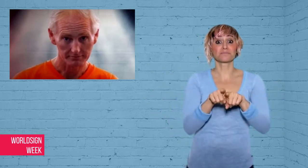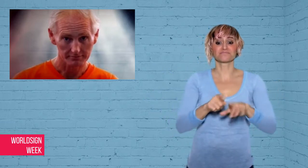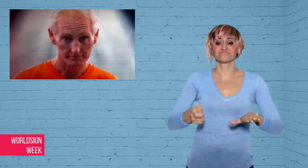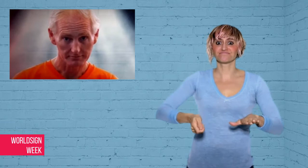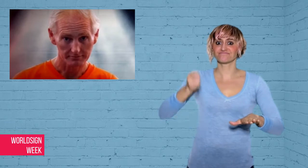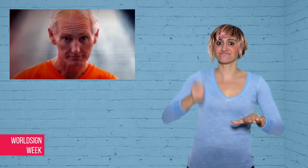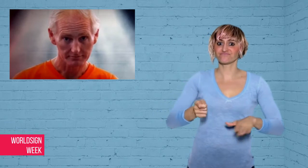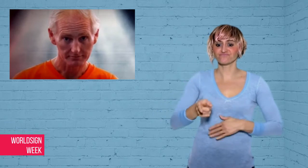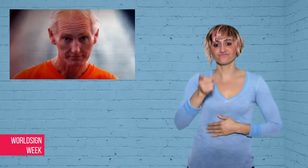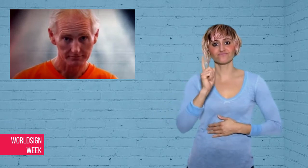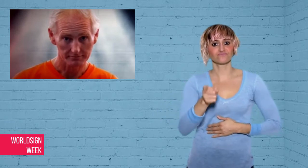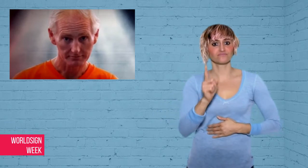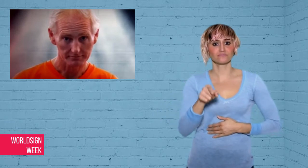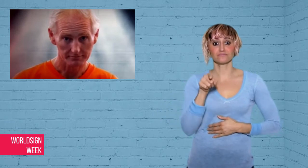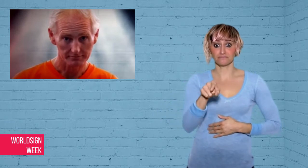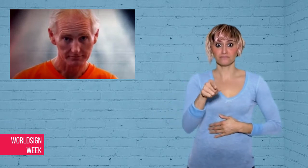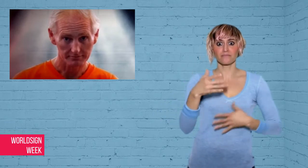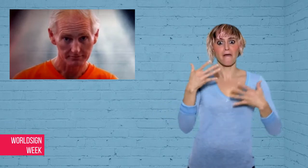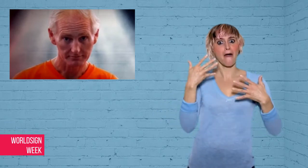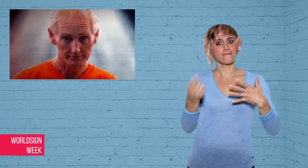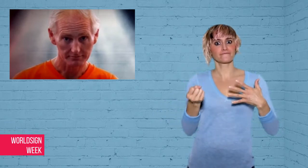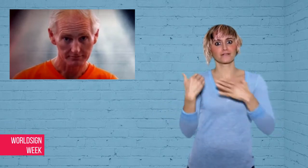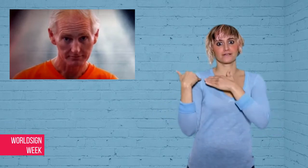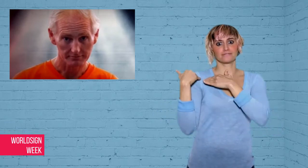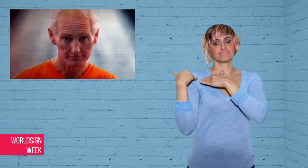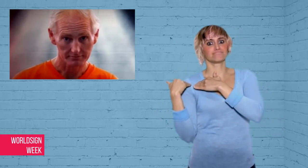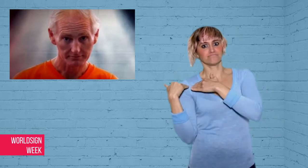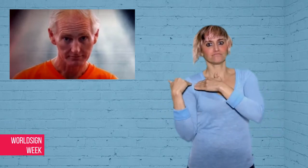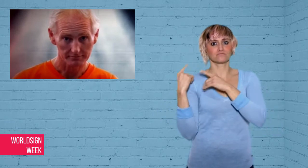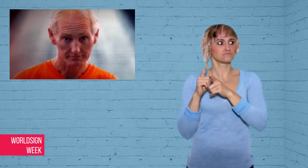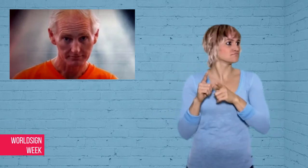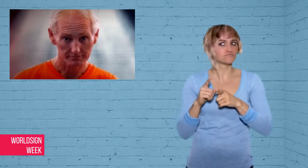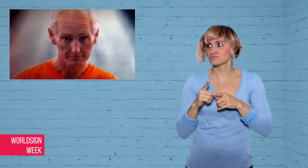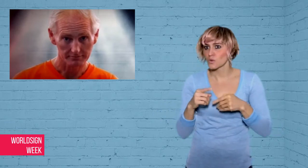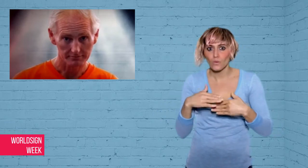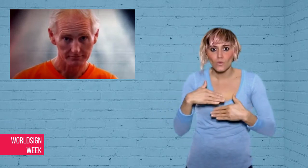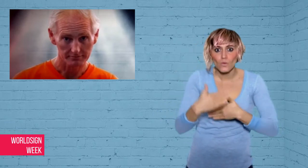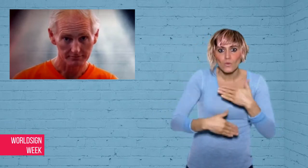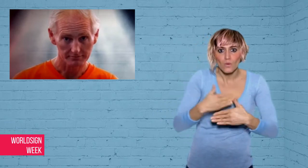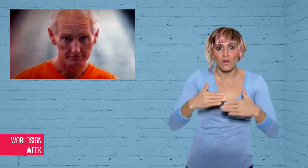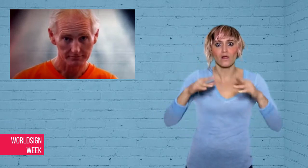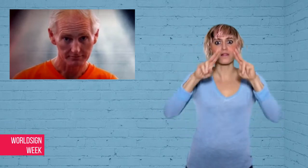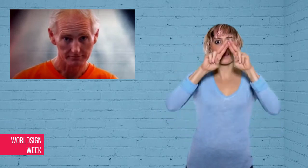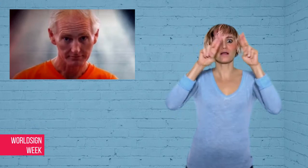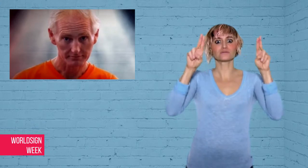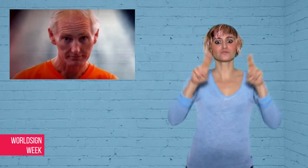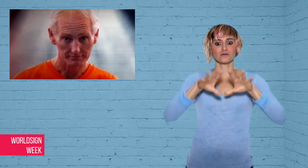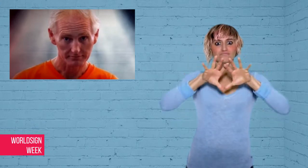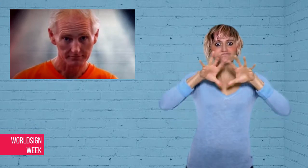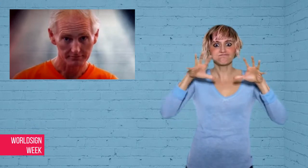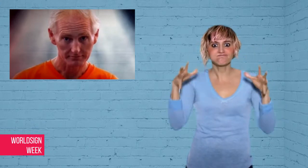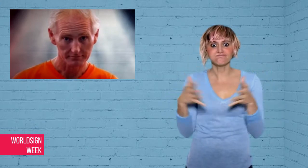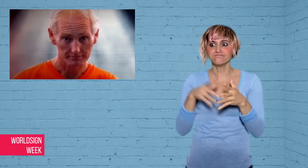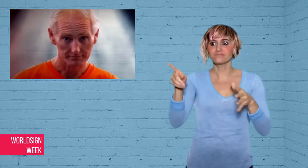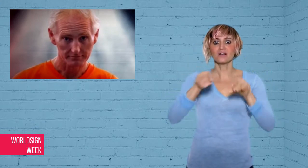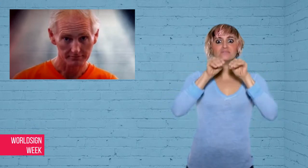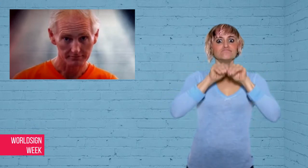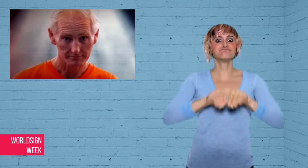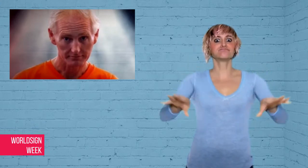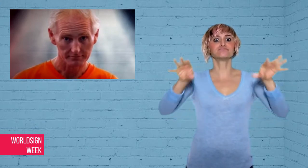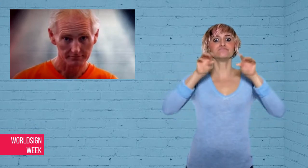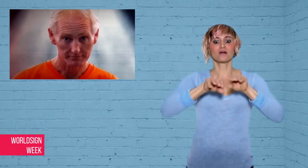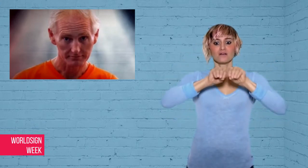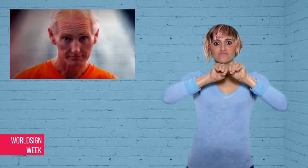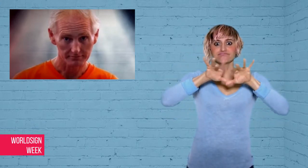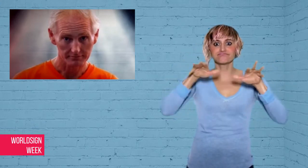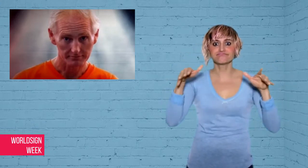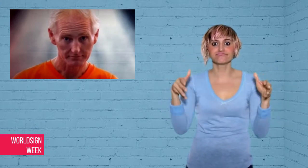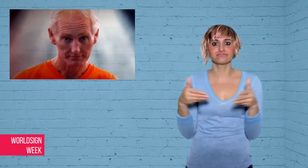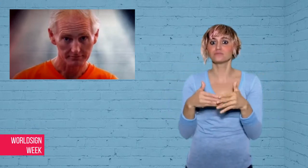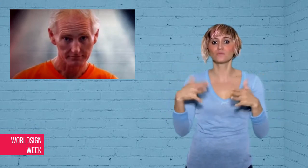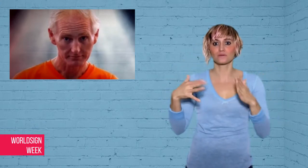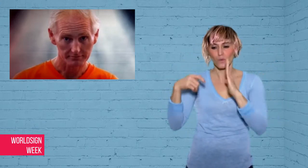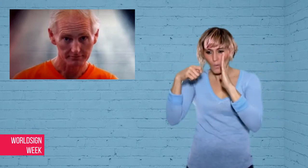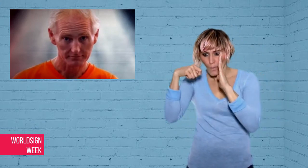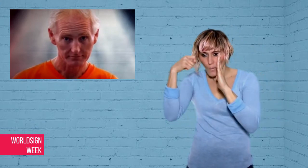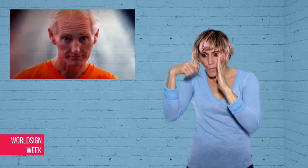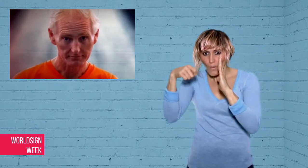He was also accused of running a global